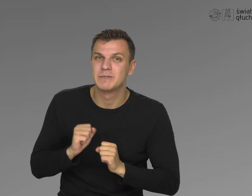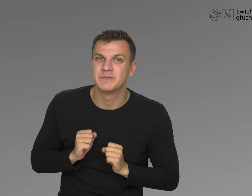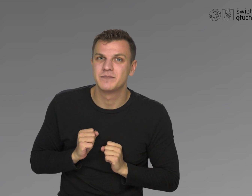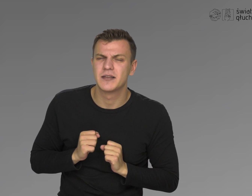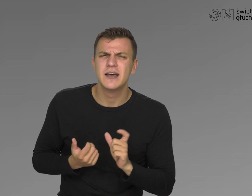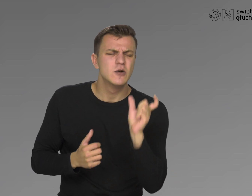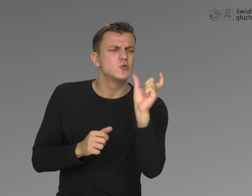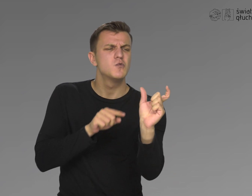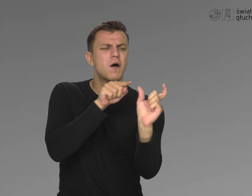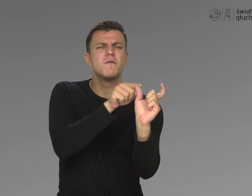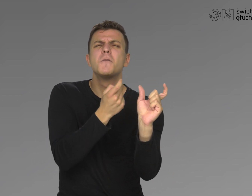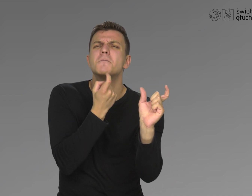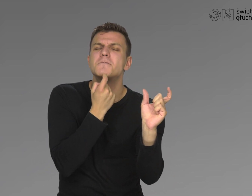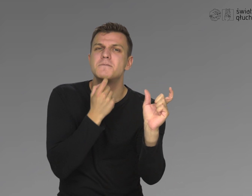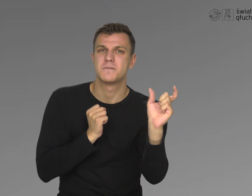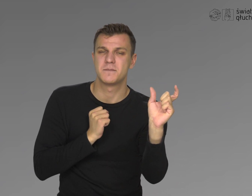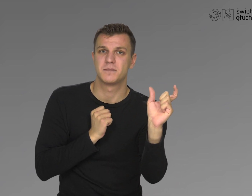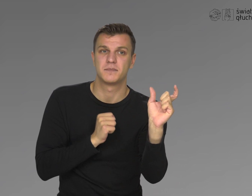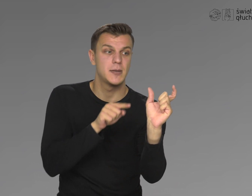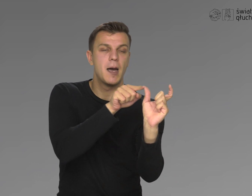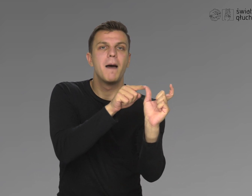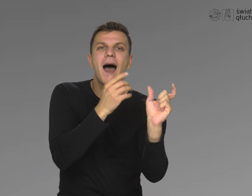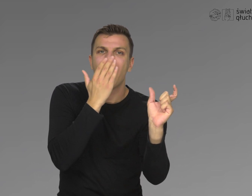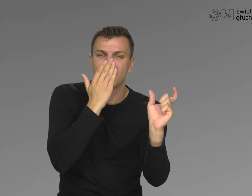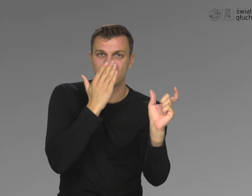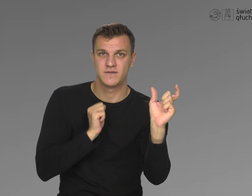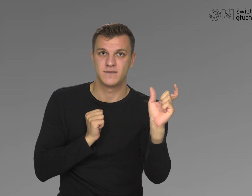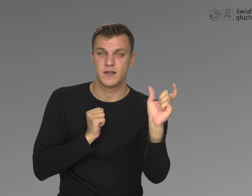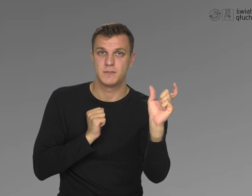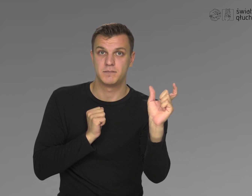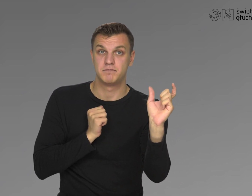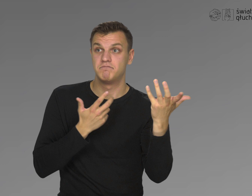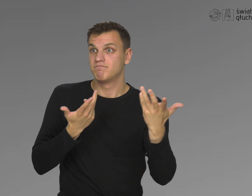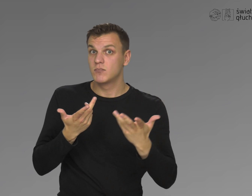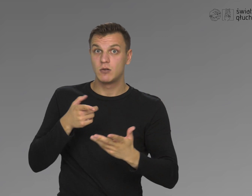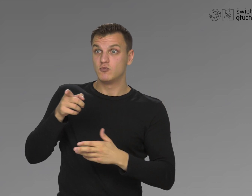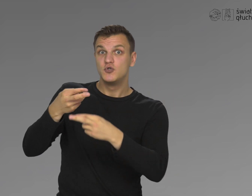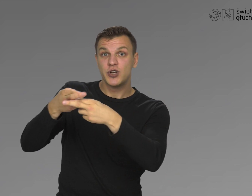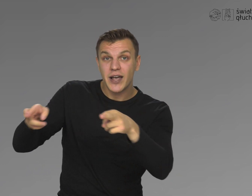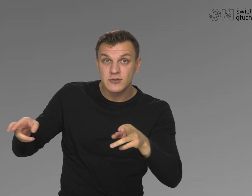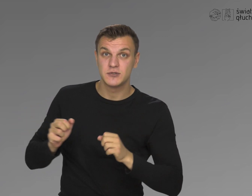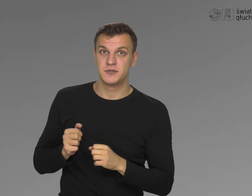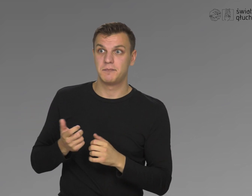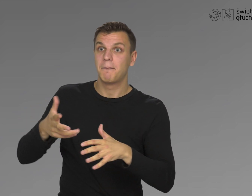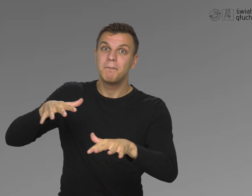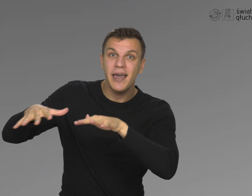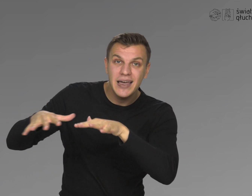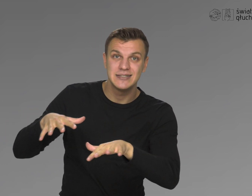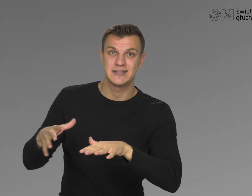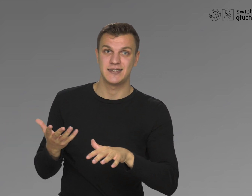Think: what is the word? What does it look like? Is it an object? A place?